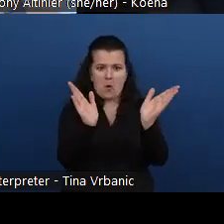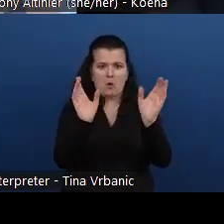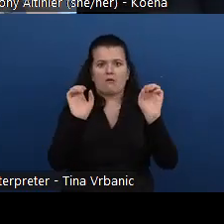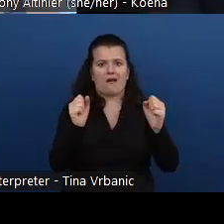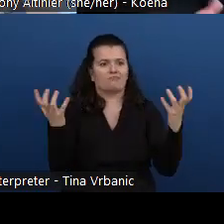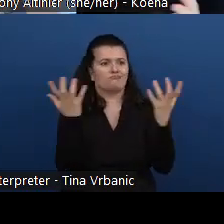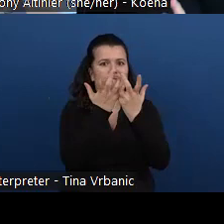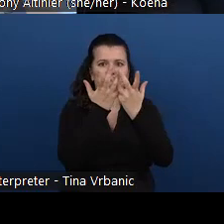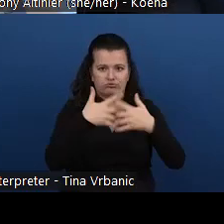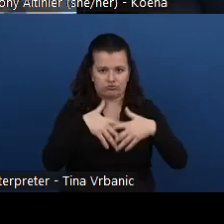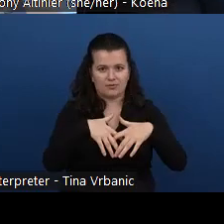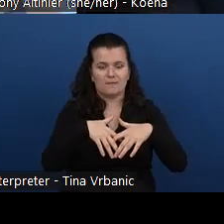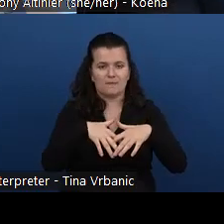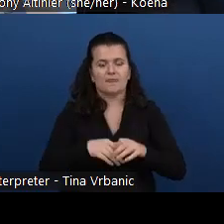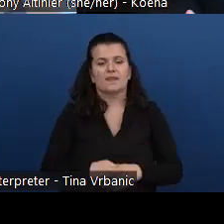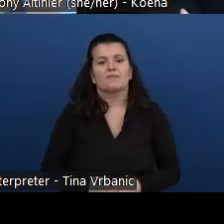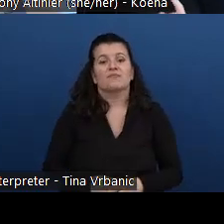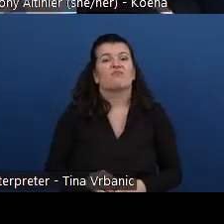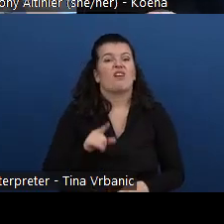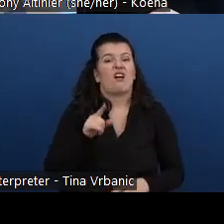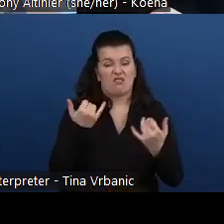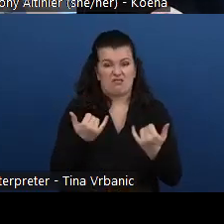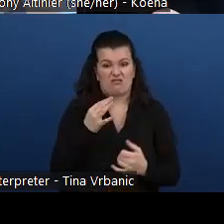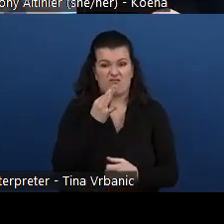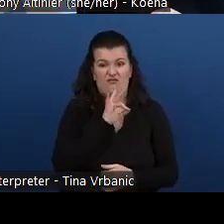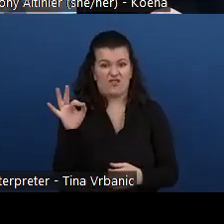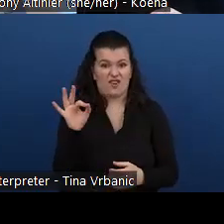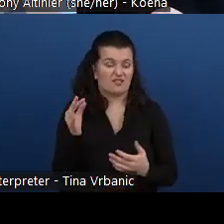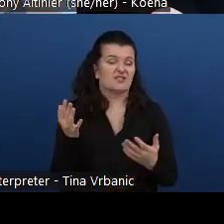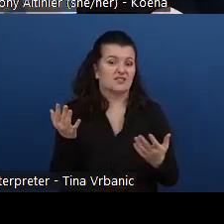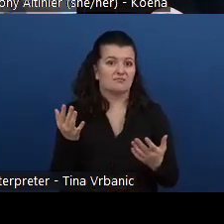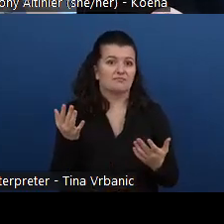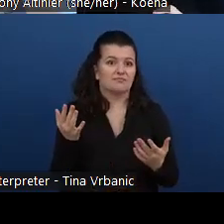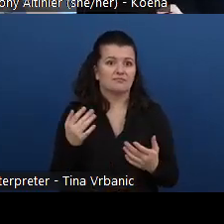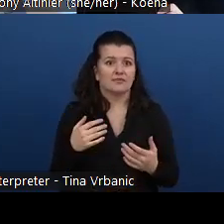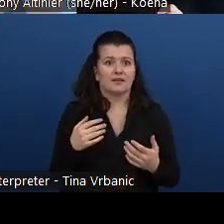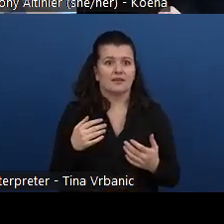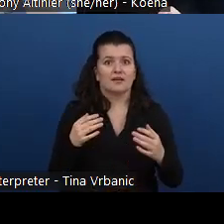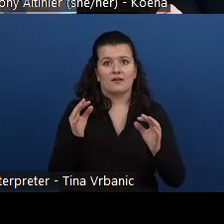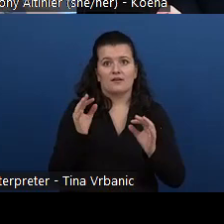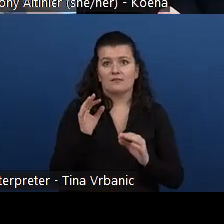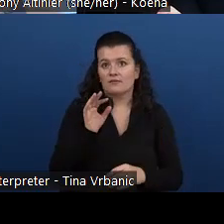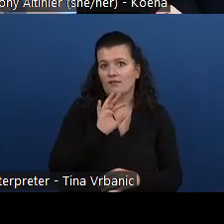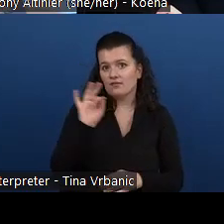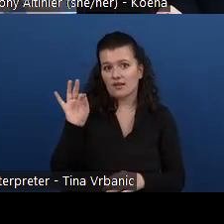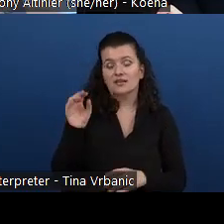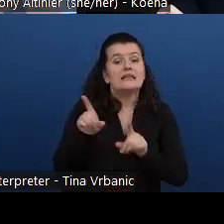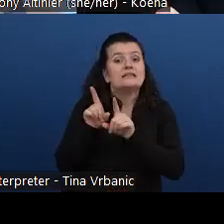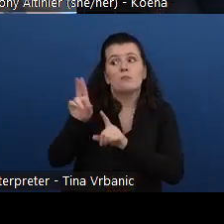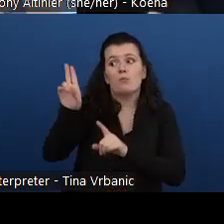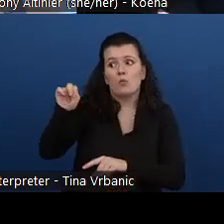In France today, and that's an accusation that we had from the United Nations, that